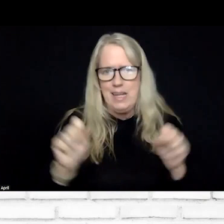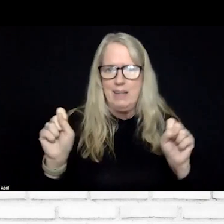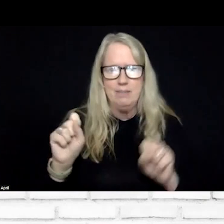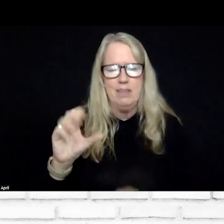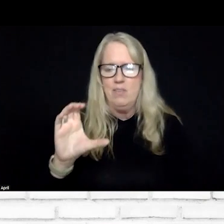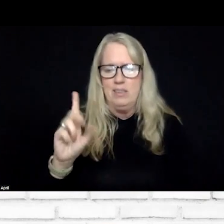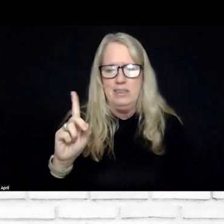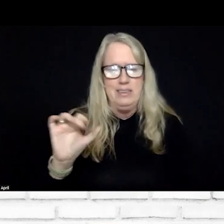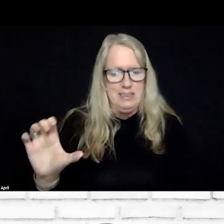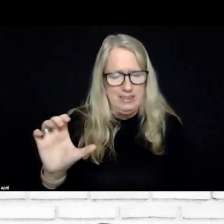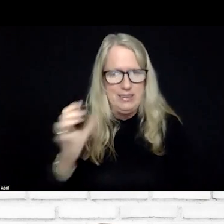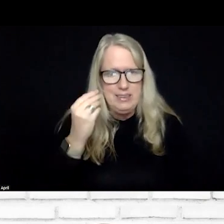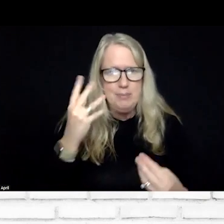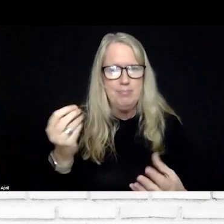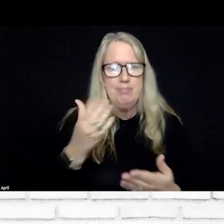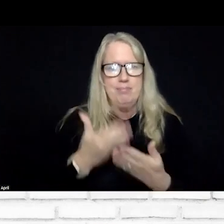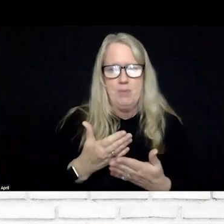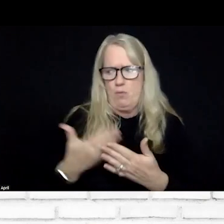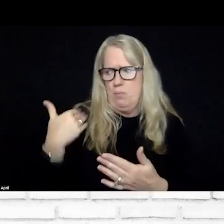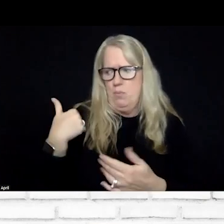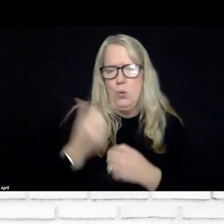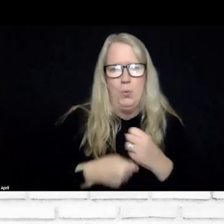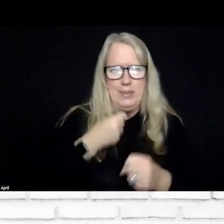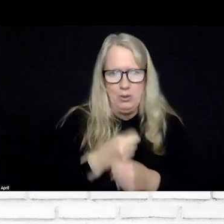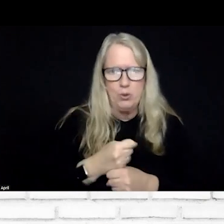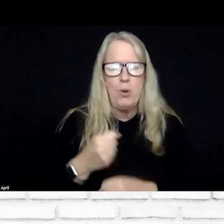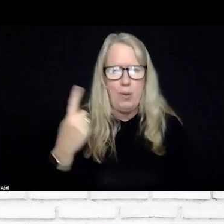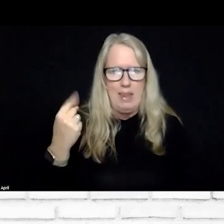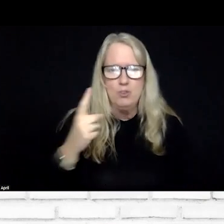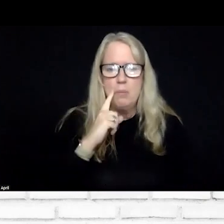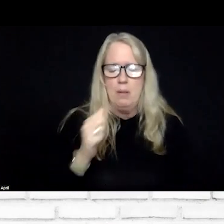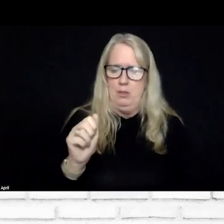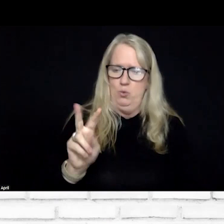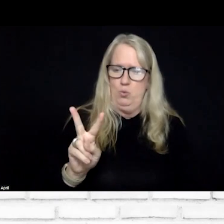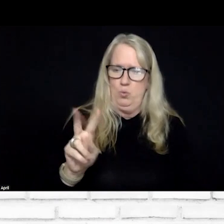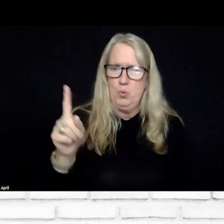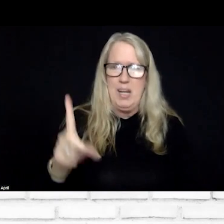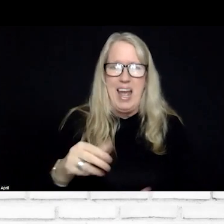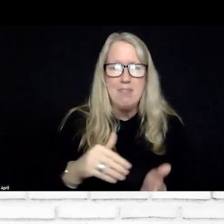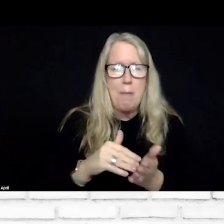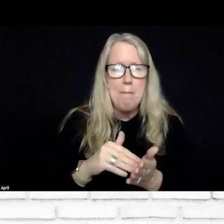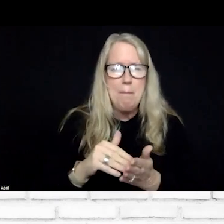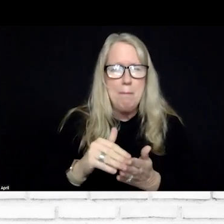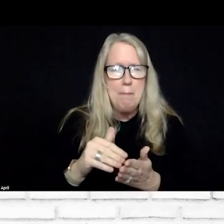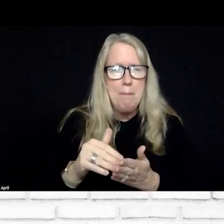DATA A YEAR AGO THAT ROUGHLY TWO AND A HALF MILLION HIGH SCHOOL